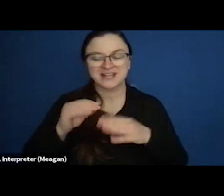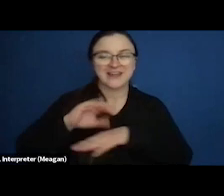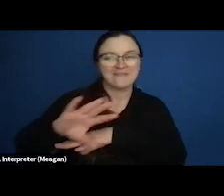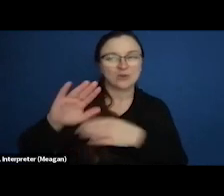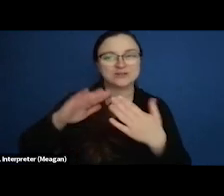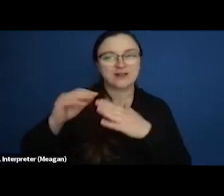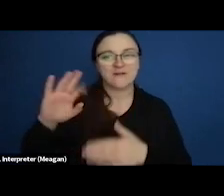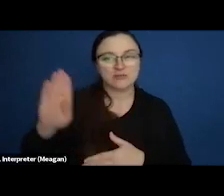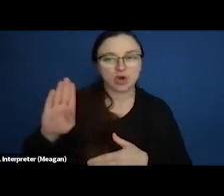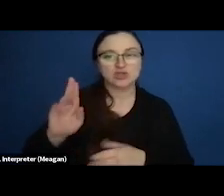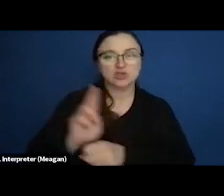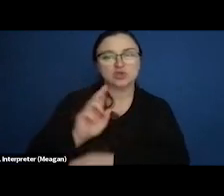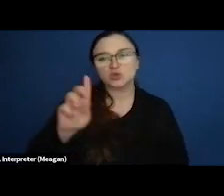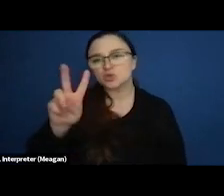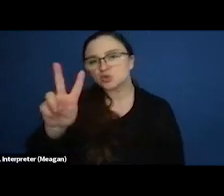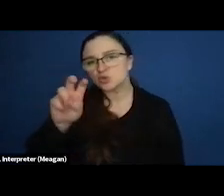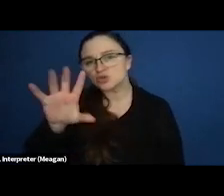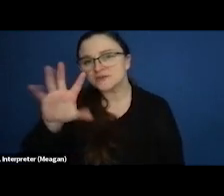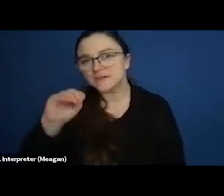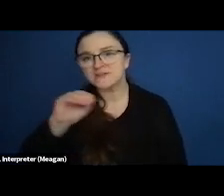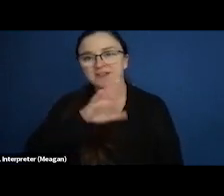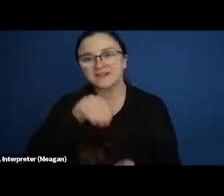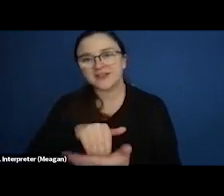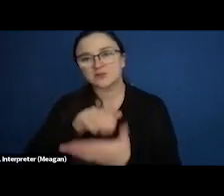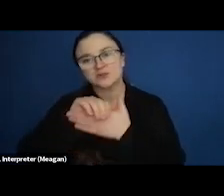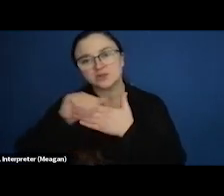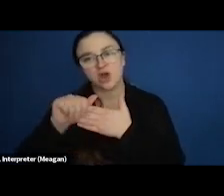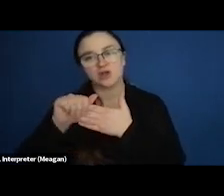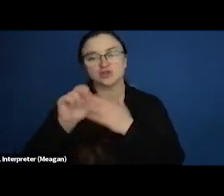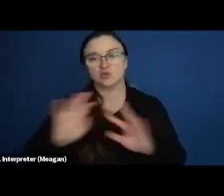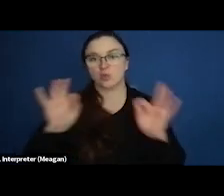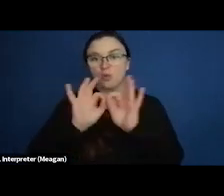to use $250,000 worth of funding to go towards a month...